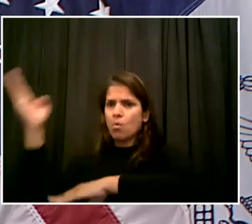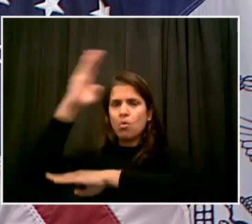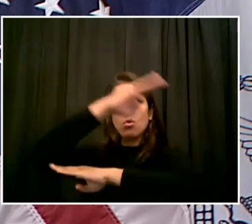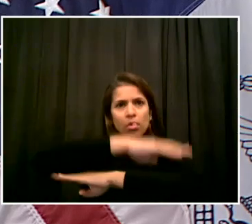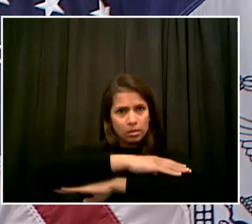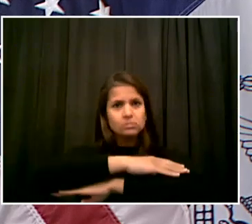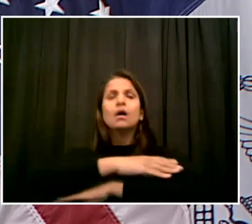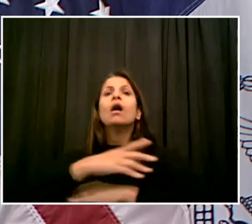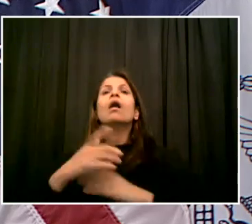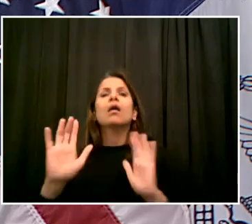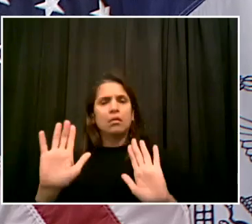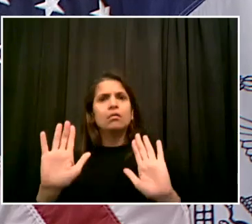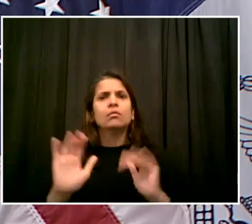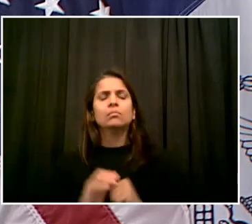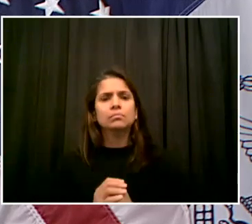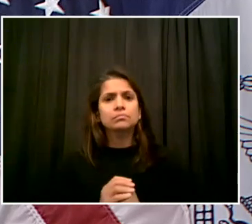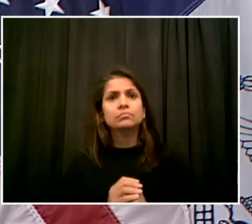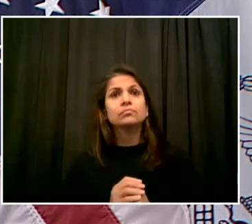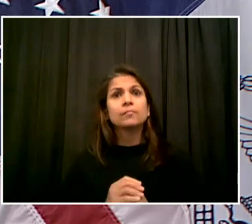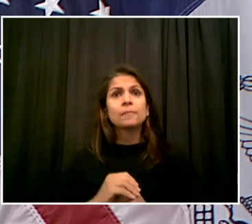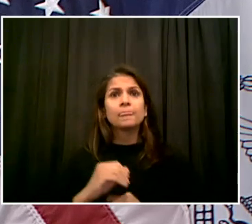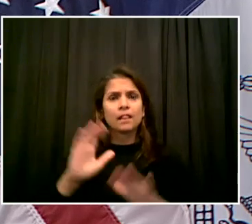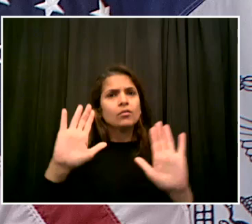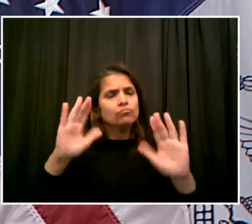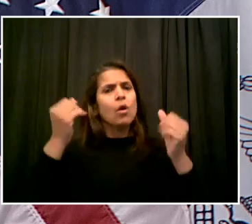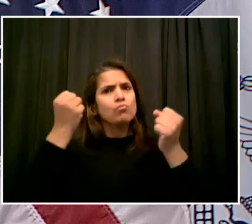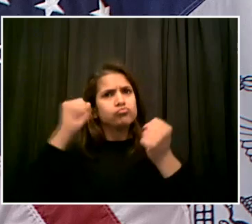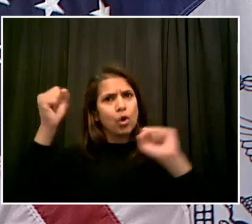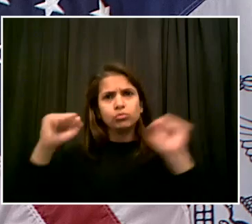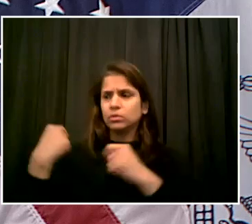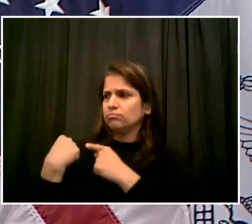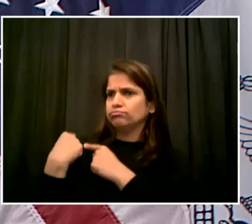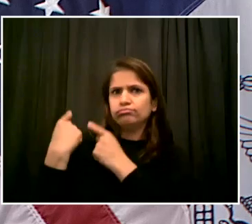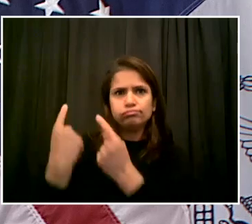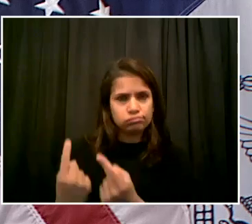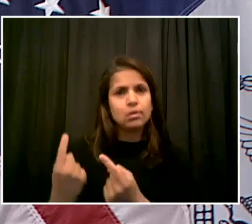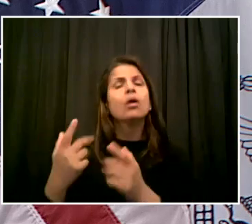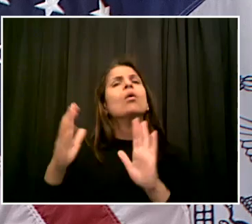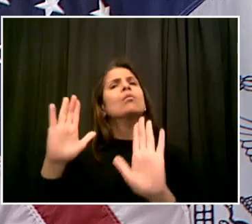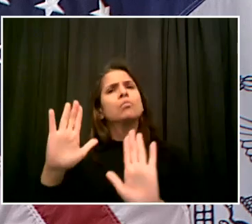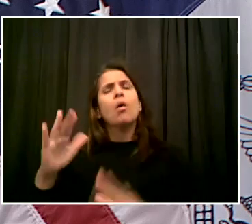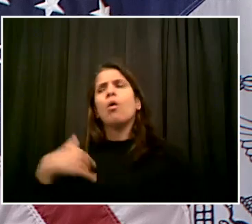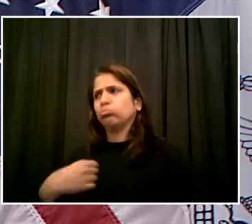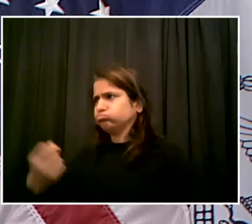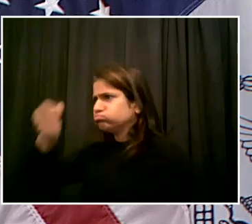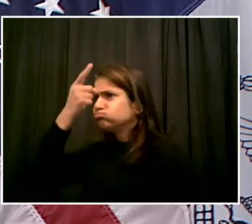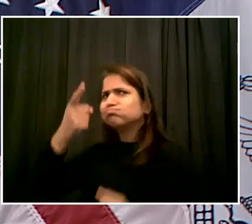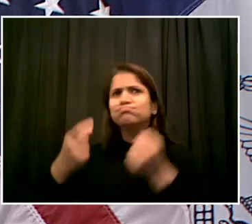DO HITS EVENING. I WOULD LIKE TO REMINDV EERYONE THERE'BEEA LOT OF PROTESTS. THME EASSGE HAS